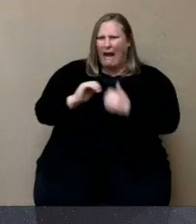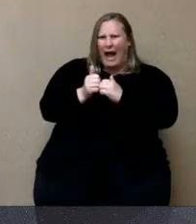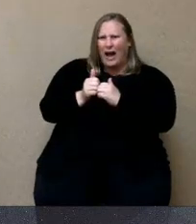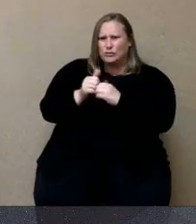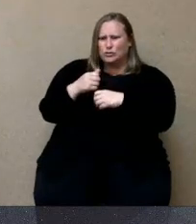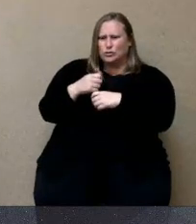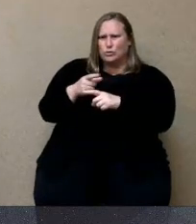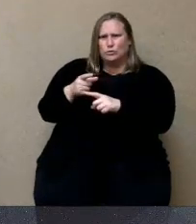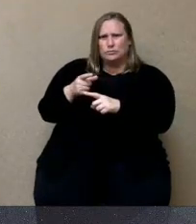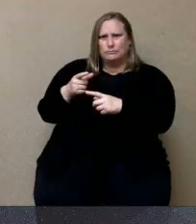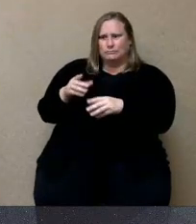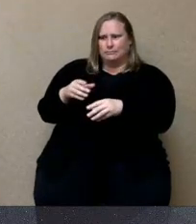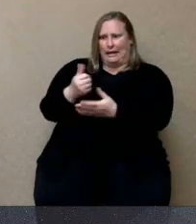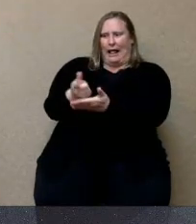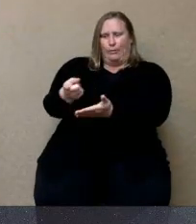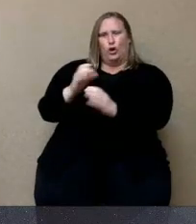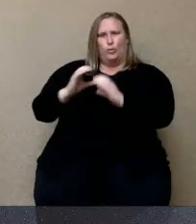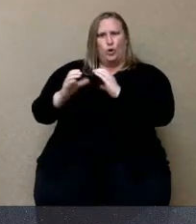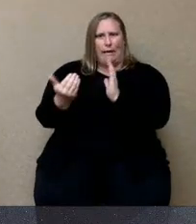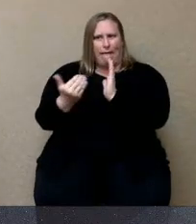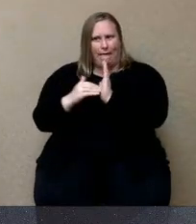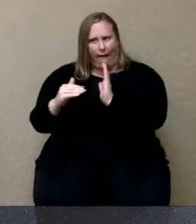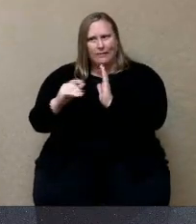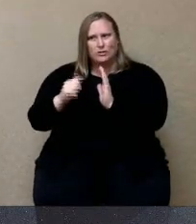I guess I'm wondering what SLPs and other specialists